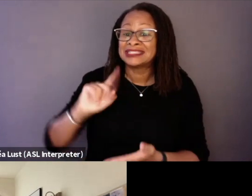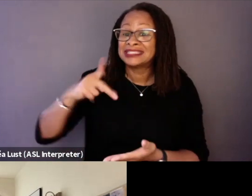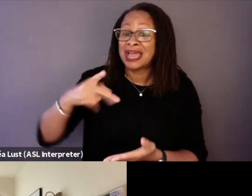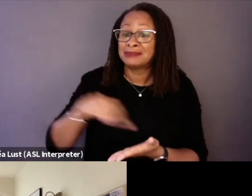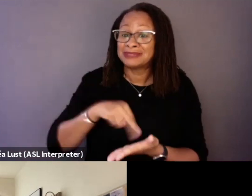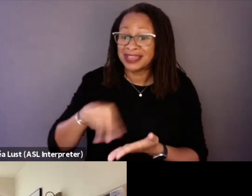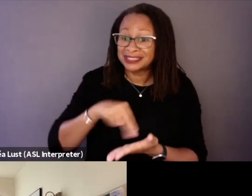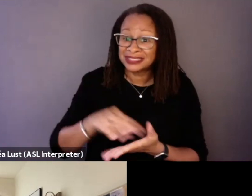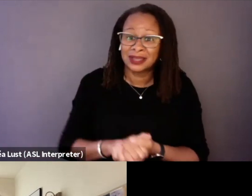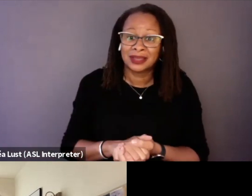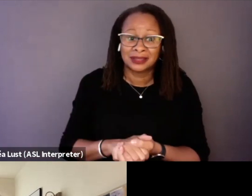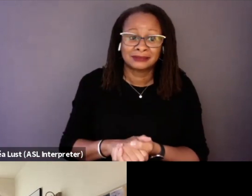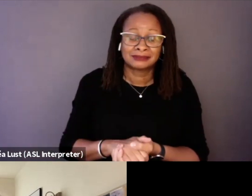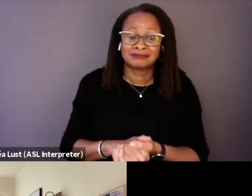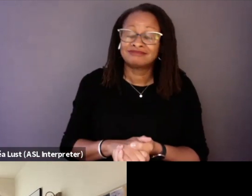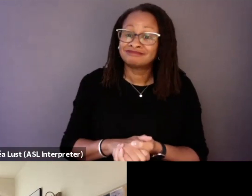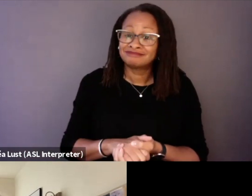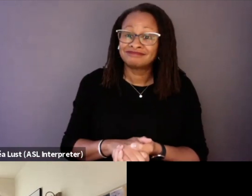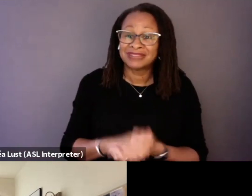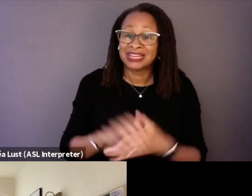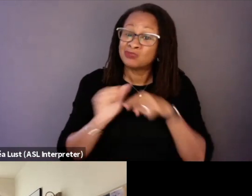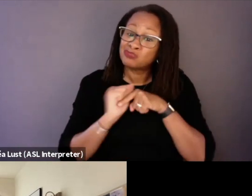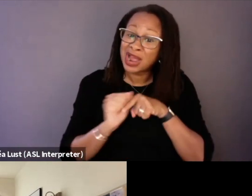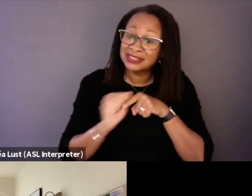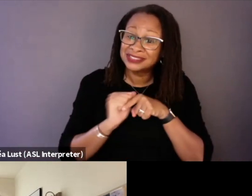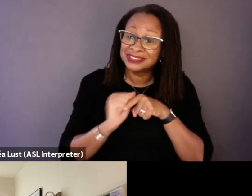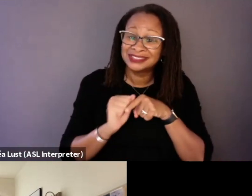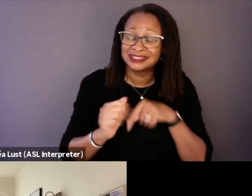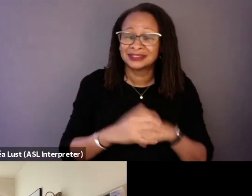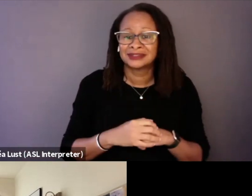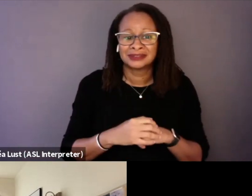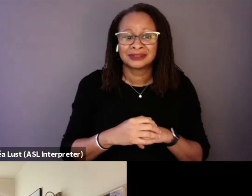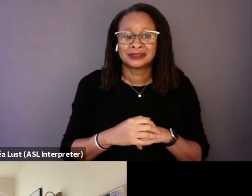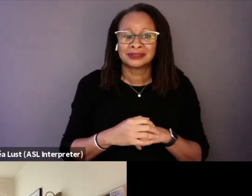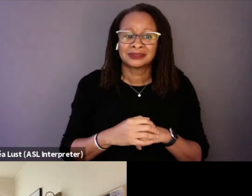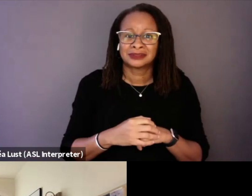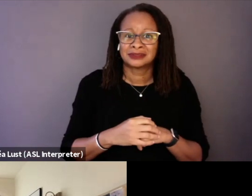It was just his practice. It's a way of communing with himself.